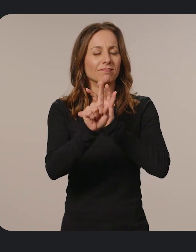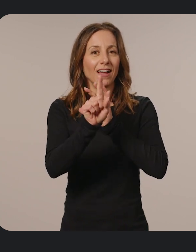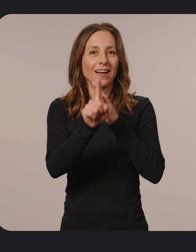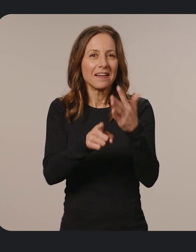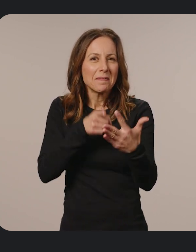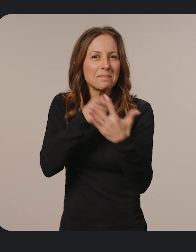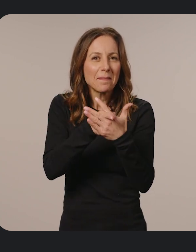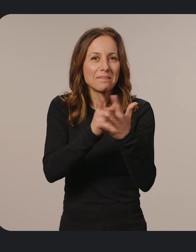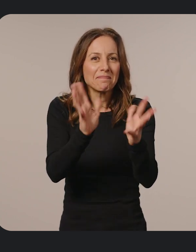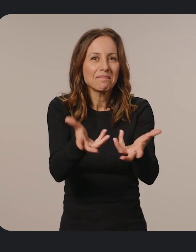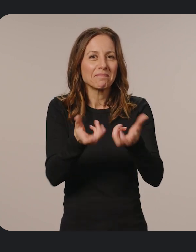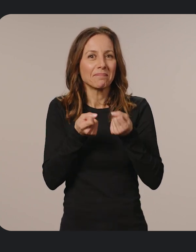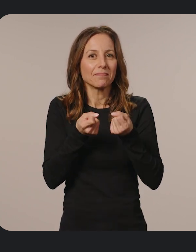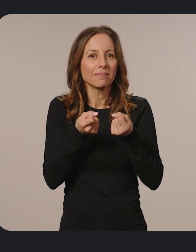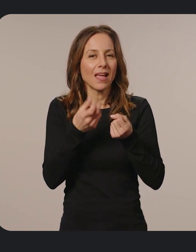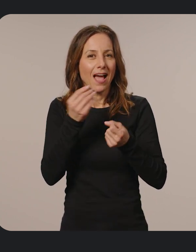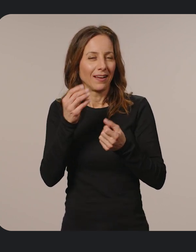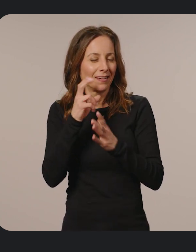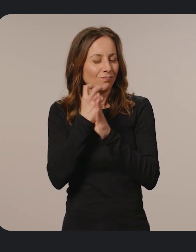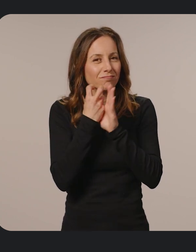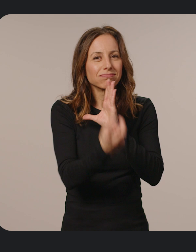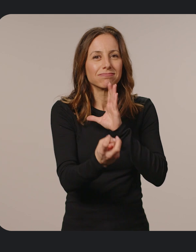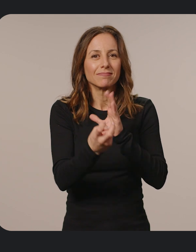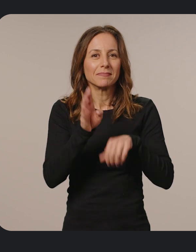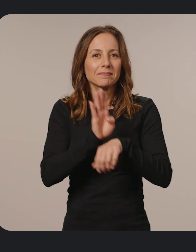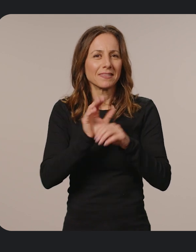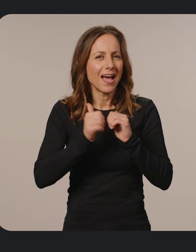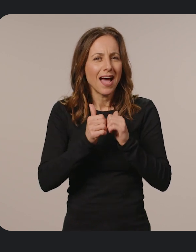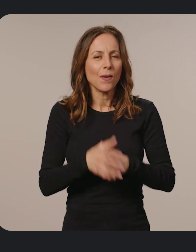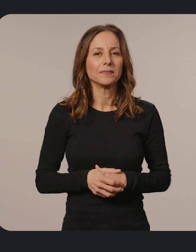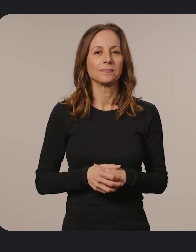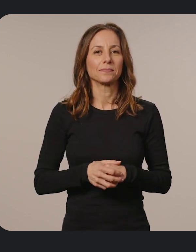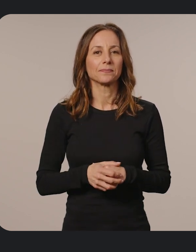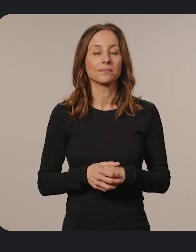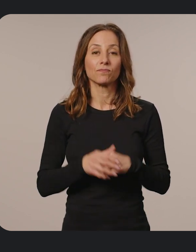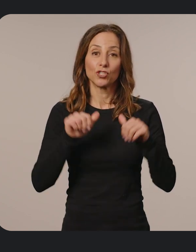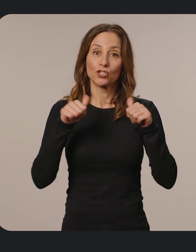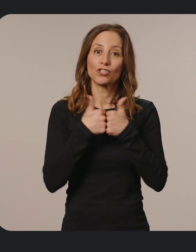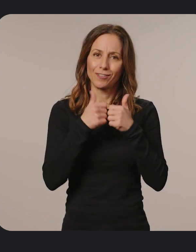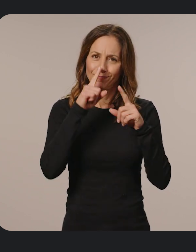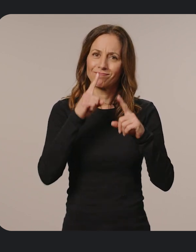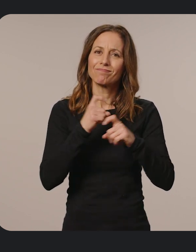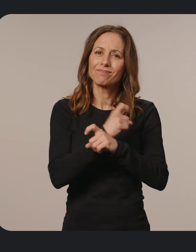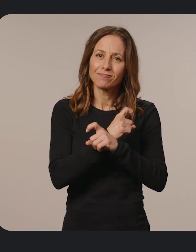through to not only first-time users but drive deep engagement across your lifecycle? The challenges can be complex.